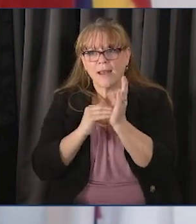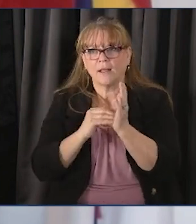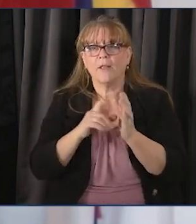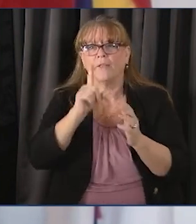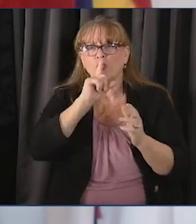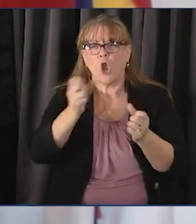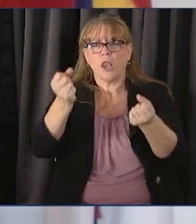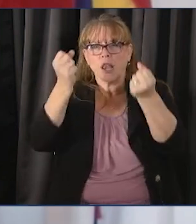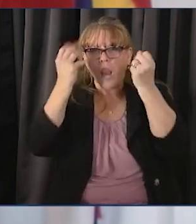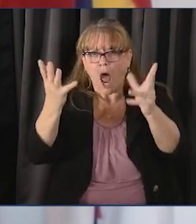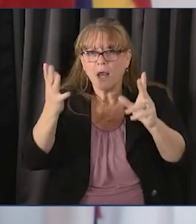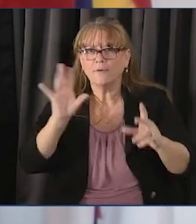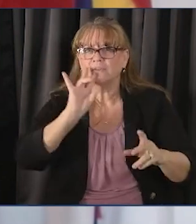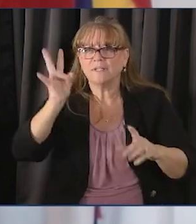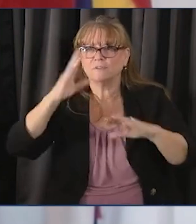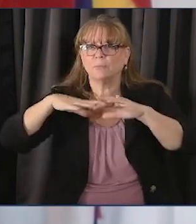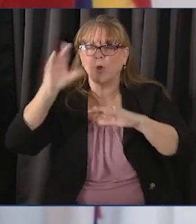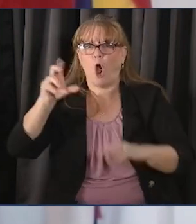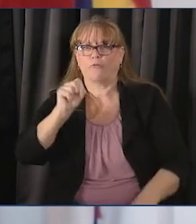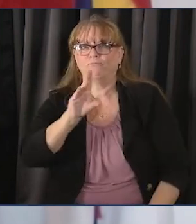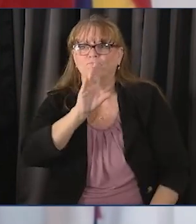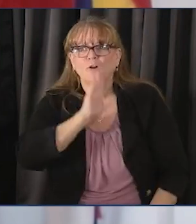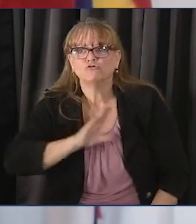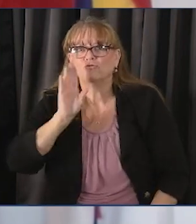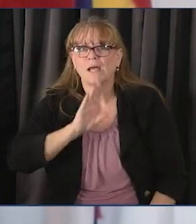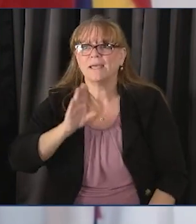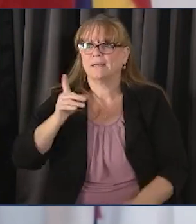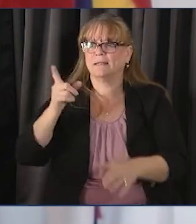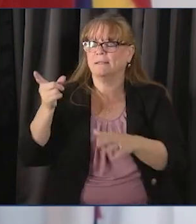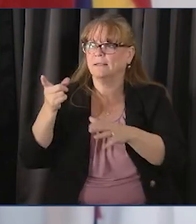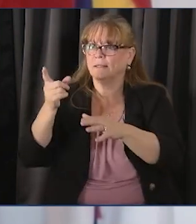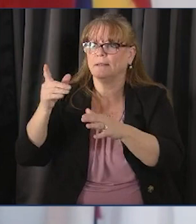because we'd be able to essentially get to everybody over age 70 who wanted it this week